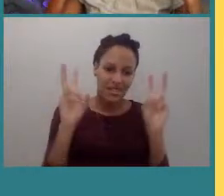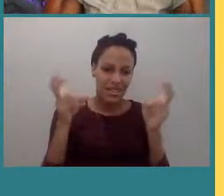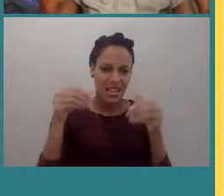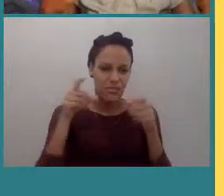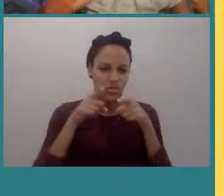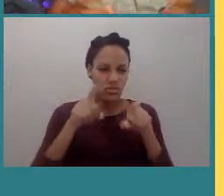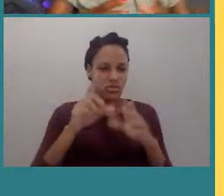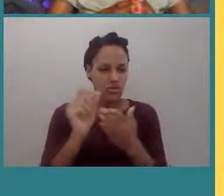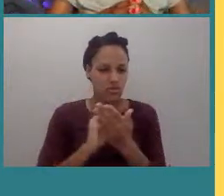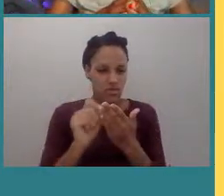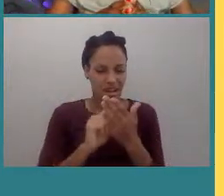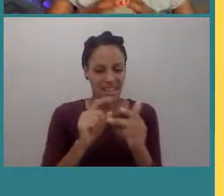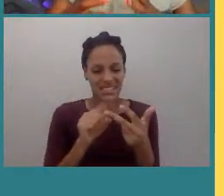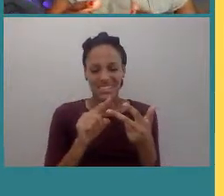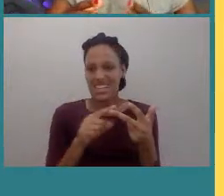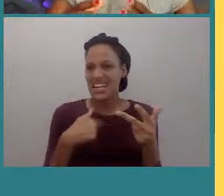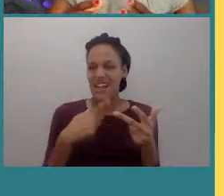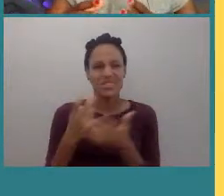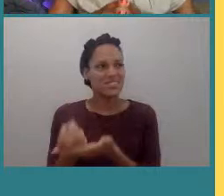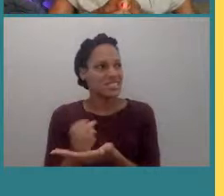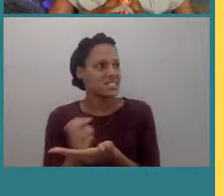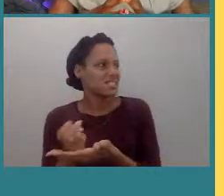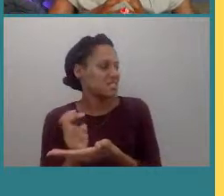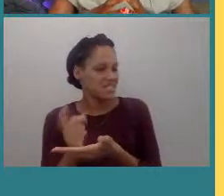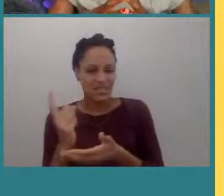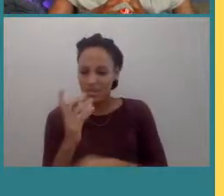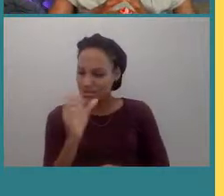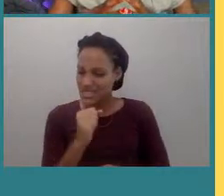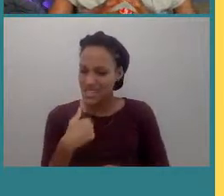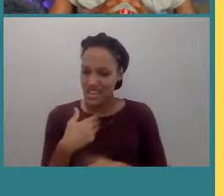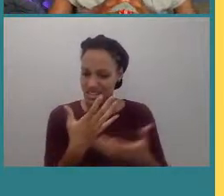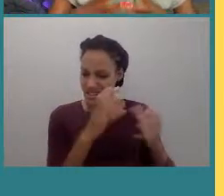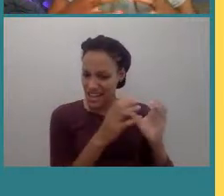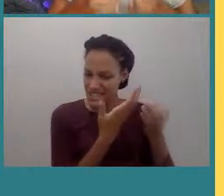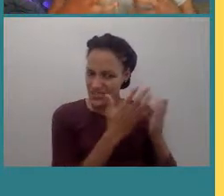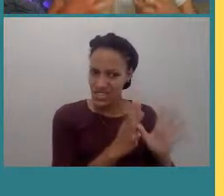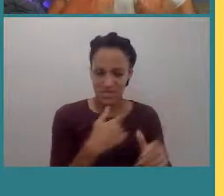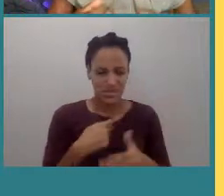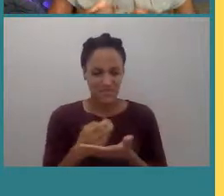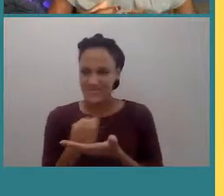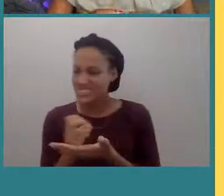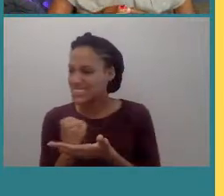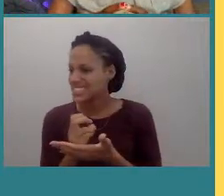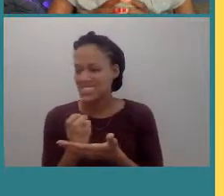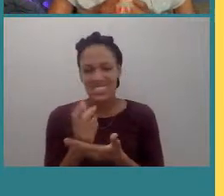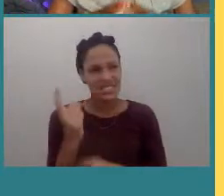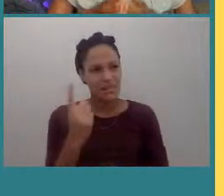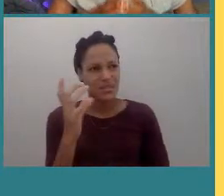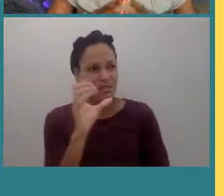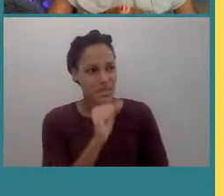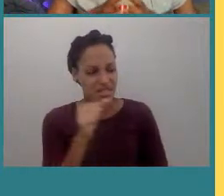any way you can. It's a lot of work, yes. I am not just doing this from a personal gain.